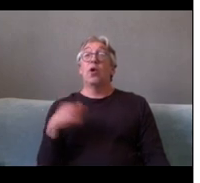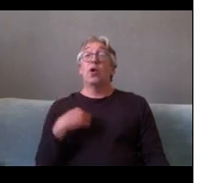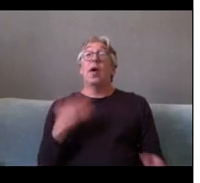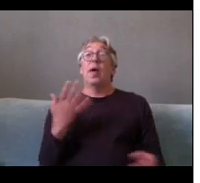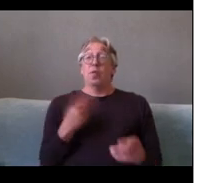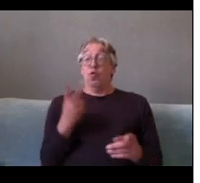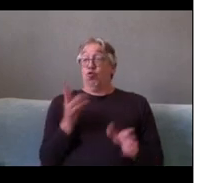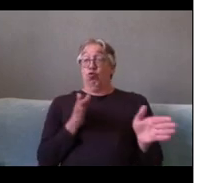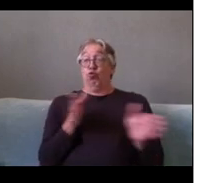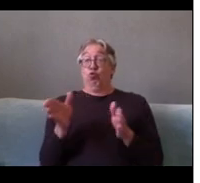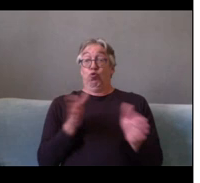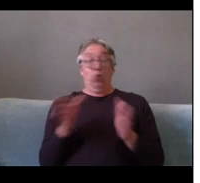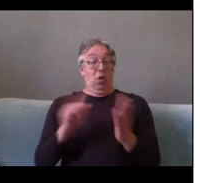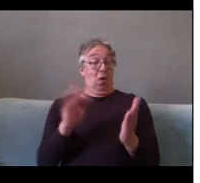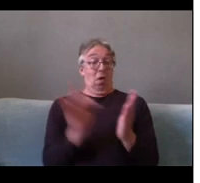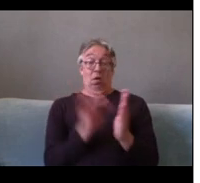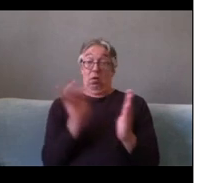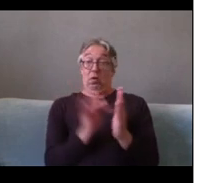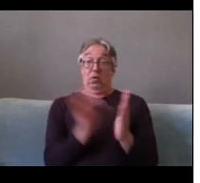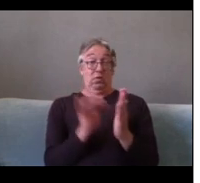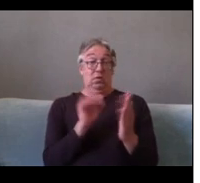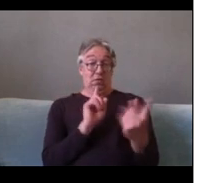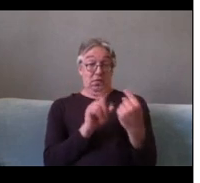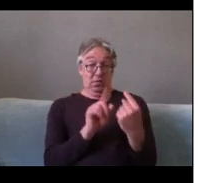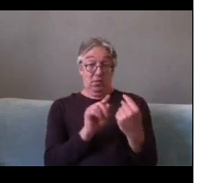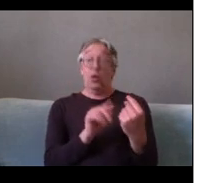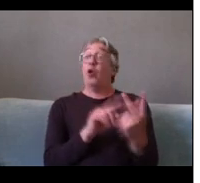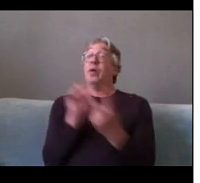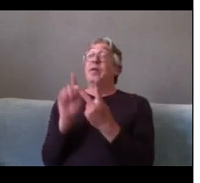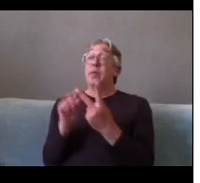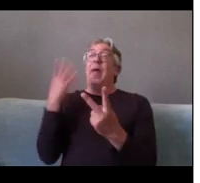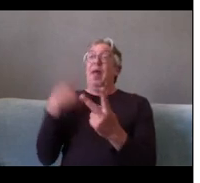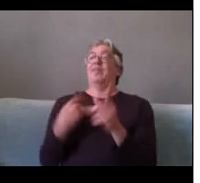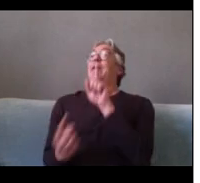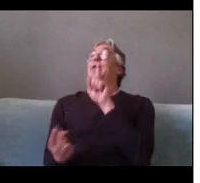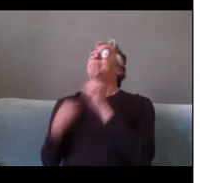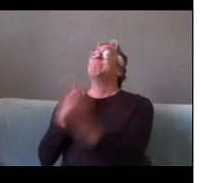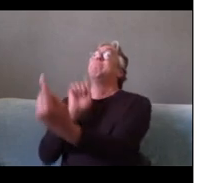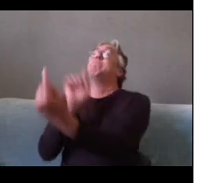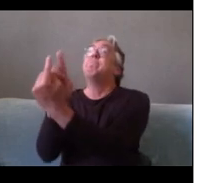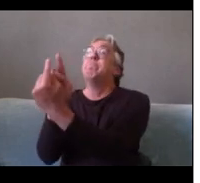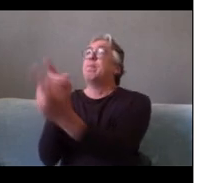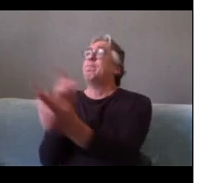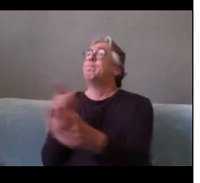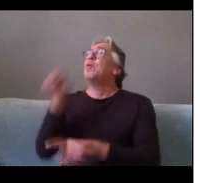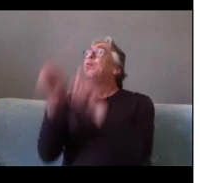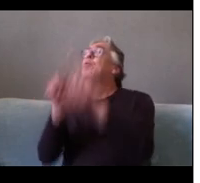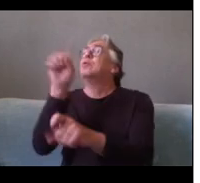This has to produce the result faster And we had the result in two months after the integration